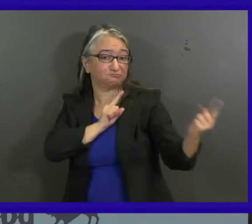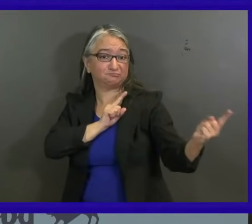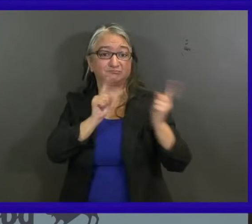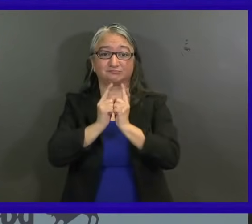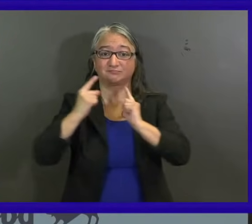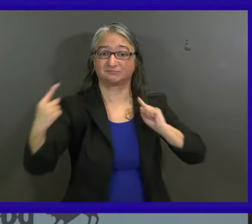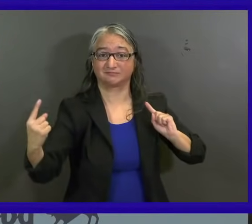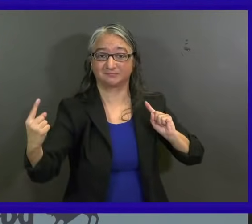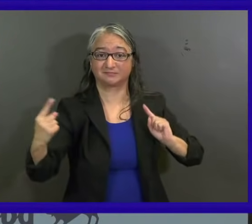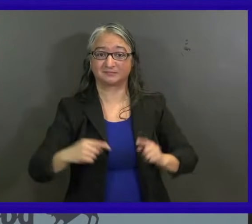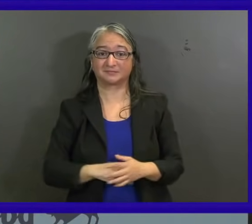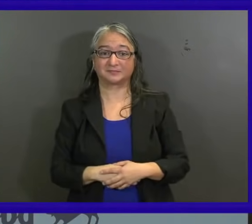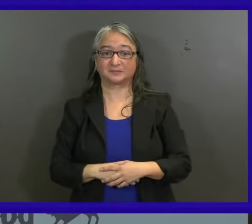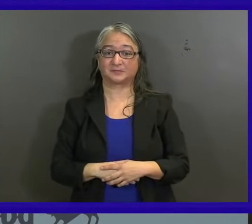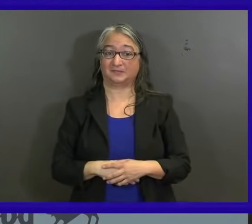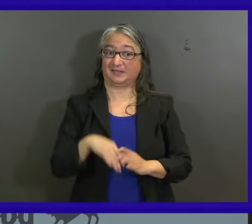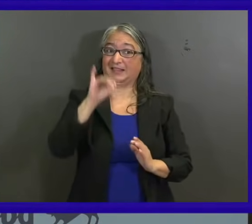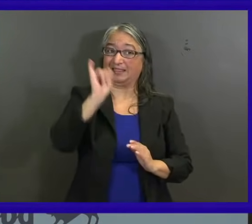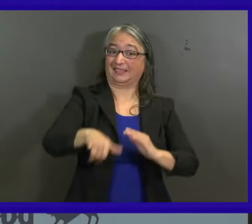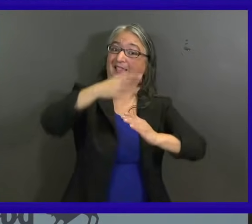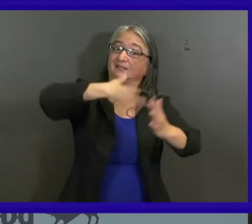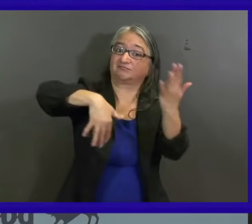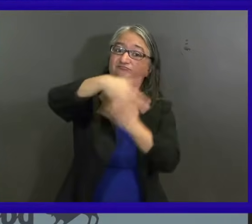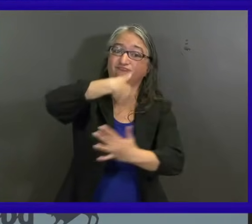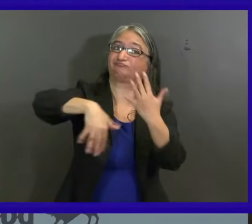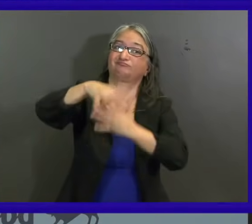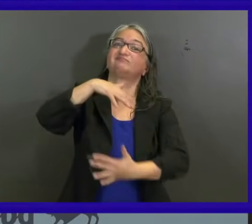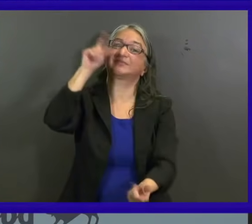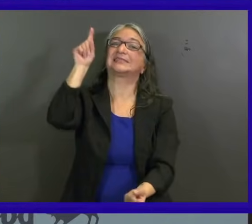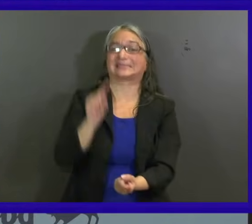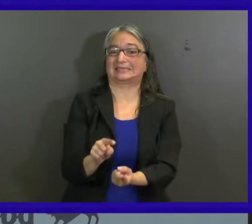decreasing those gatherings decreasing our personal contacts outside of our household